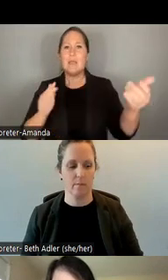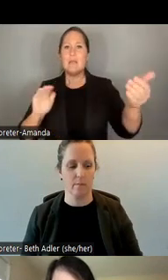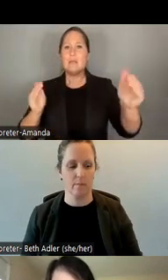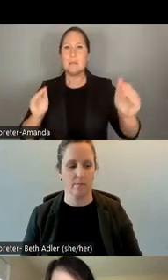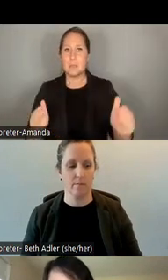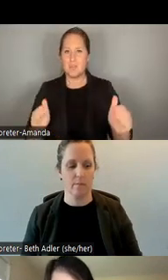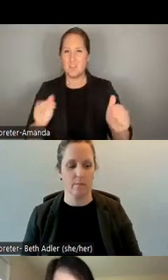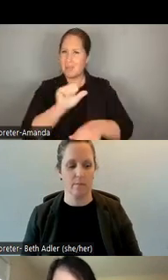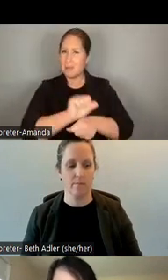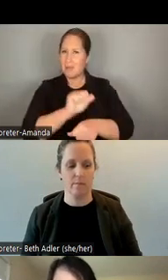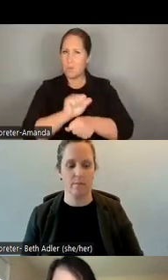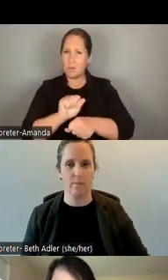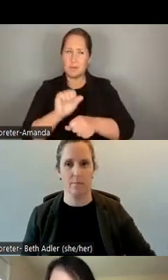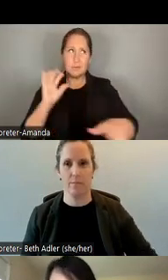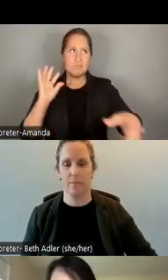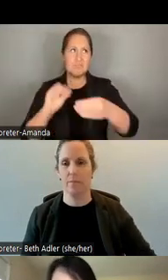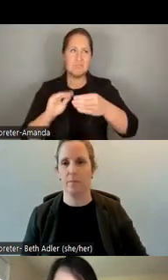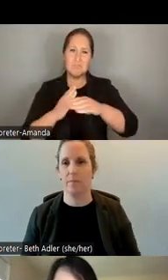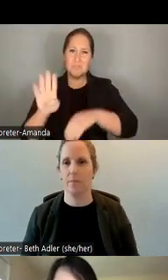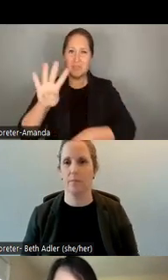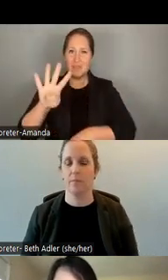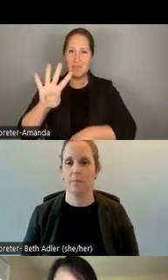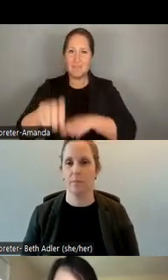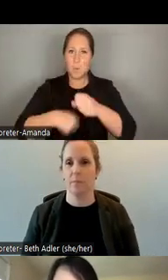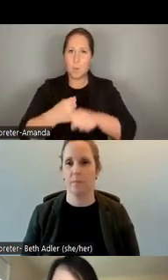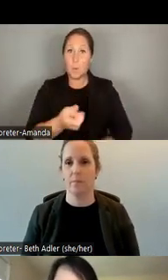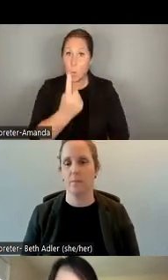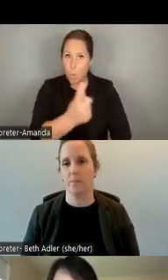that work for over four years as well and I've lost one patient during that time and while that